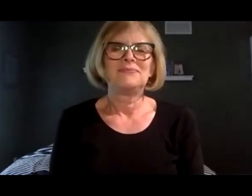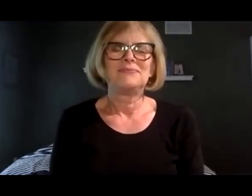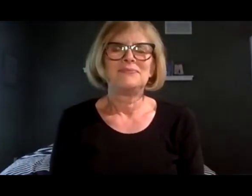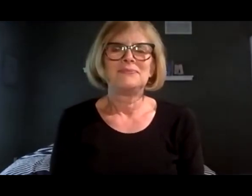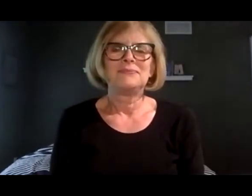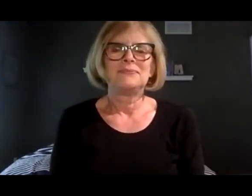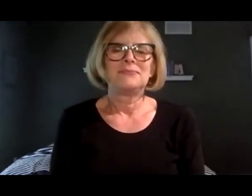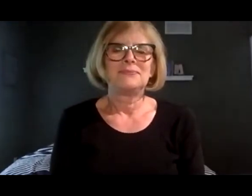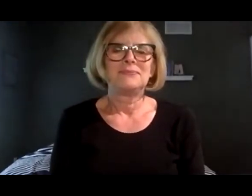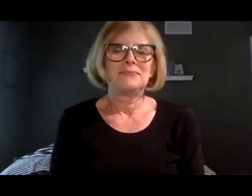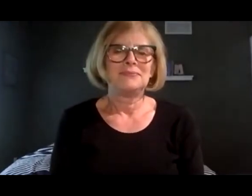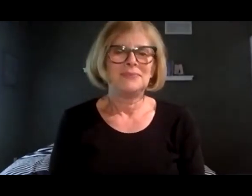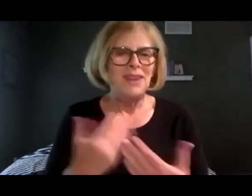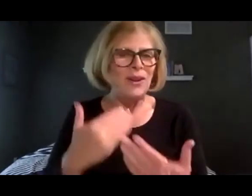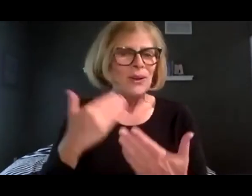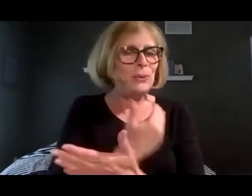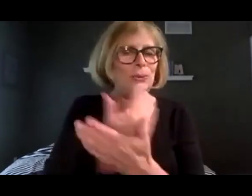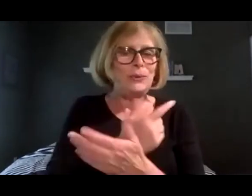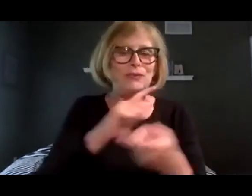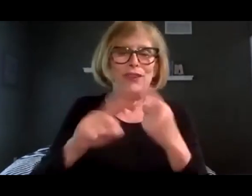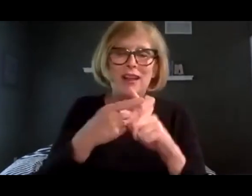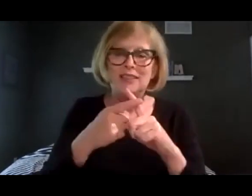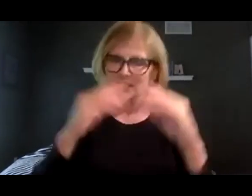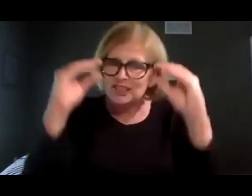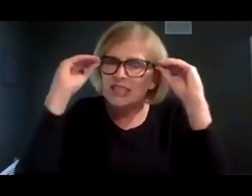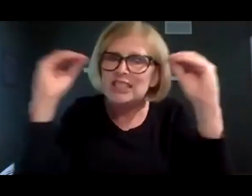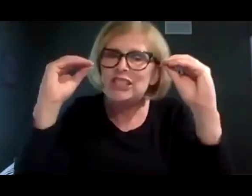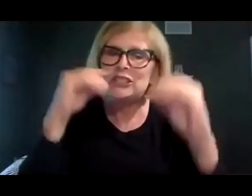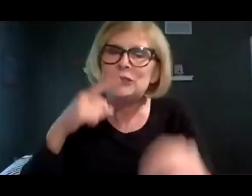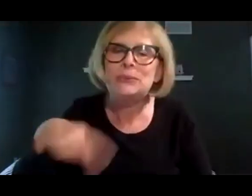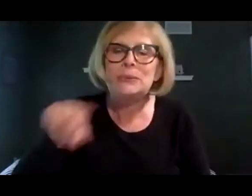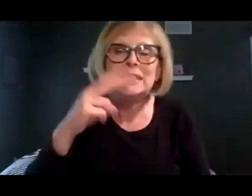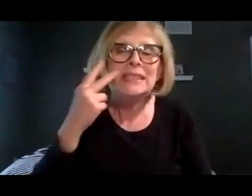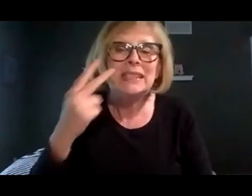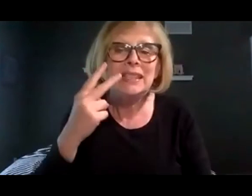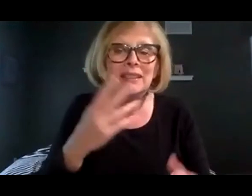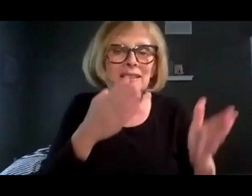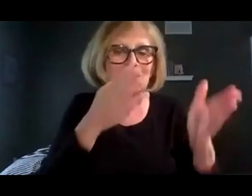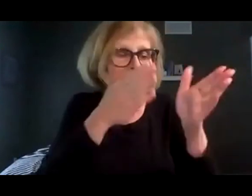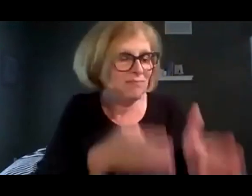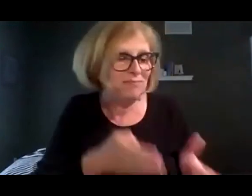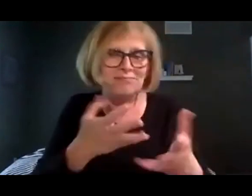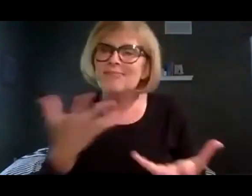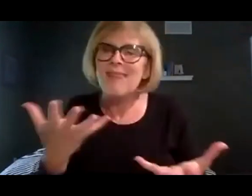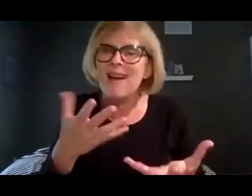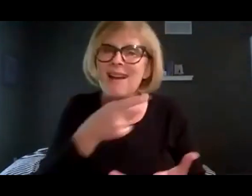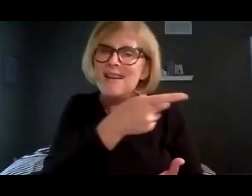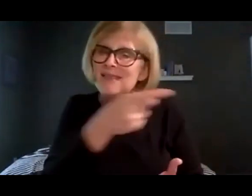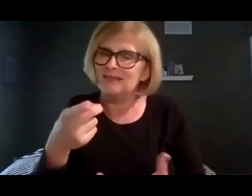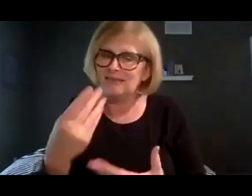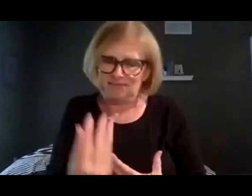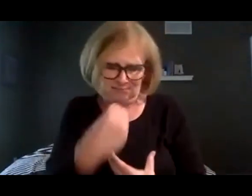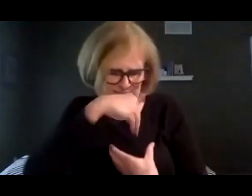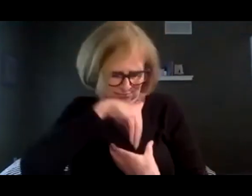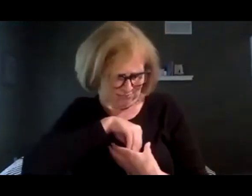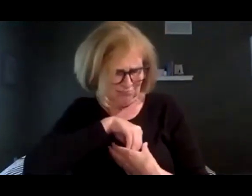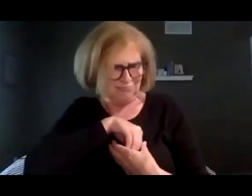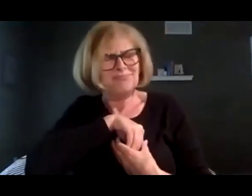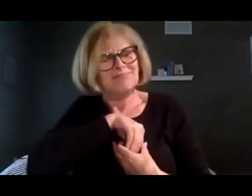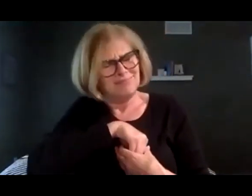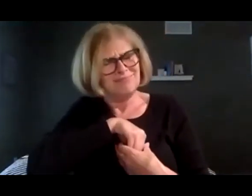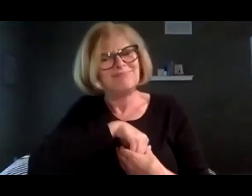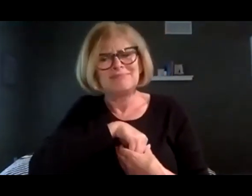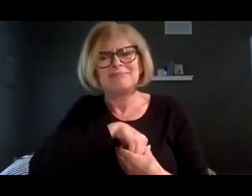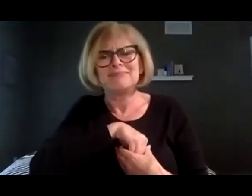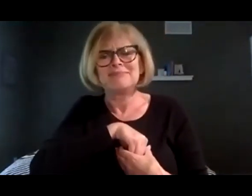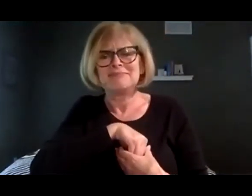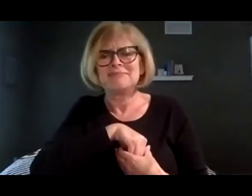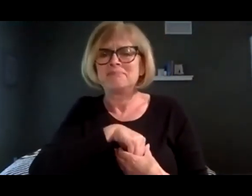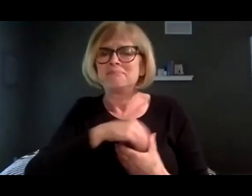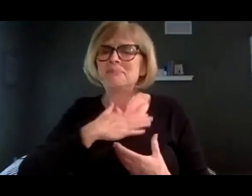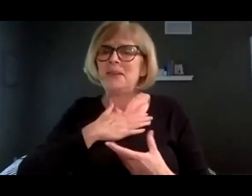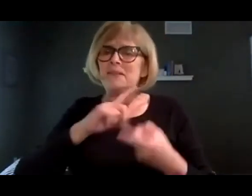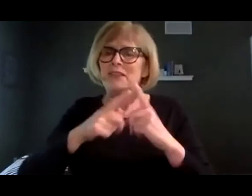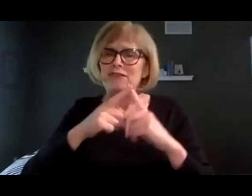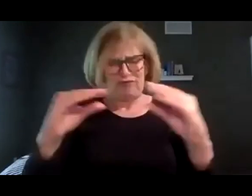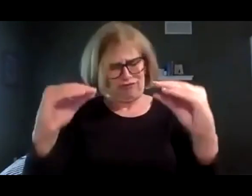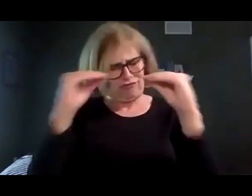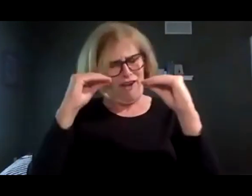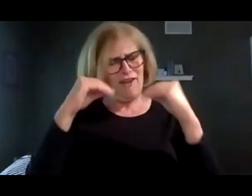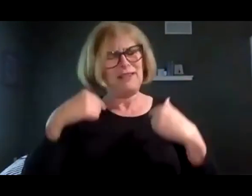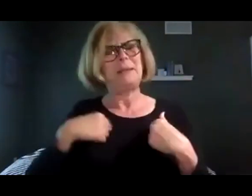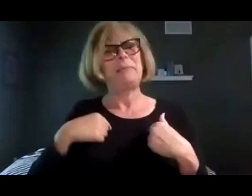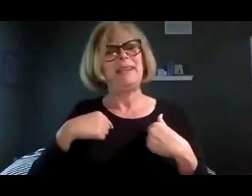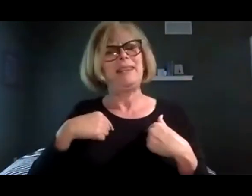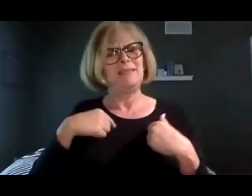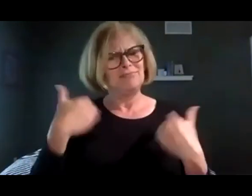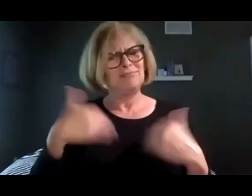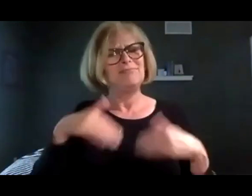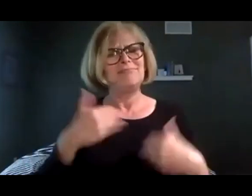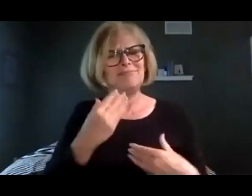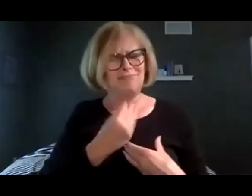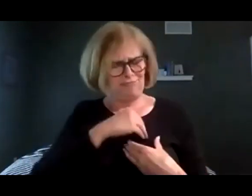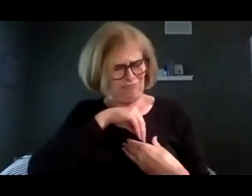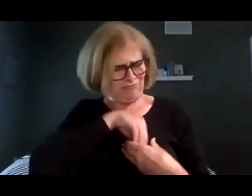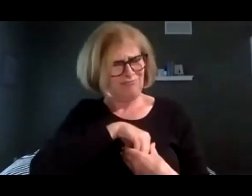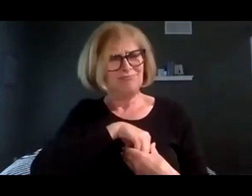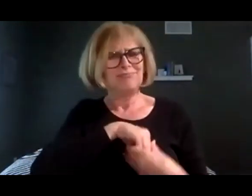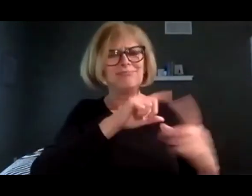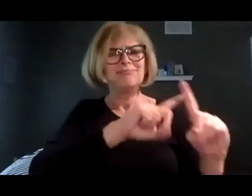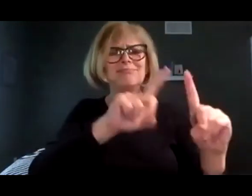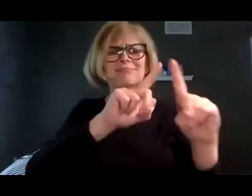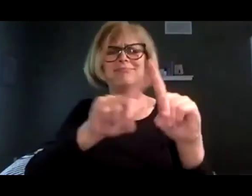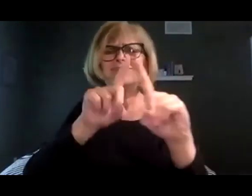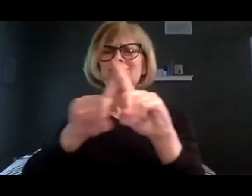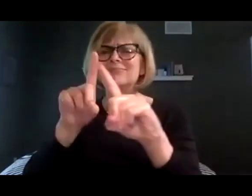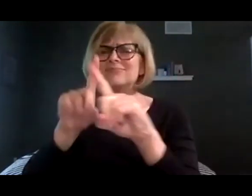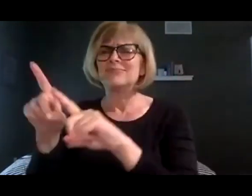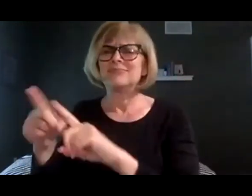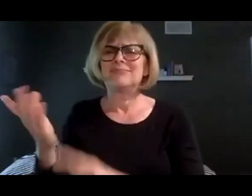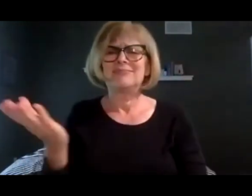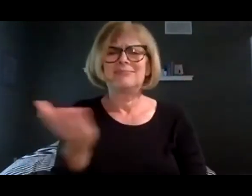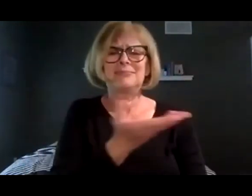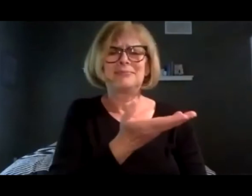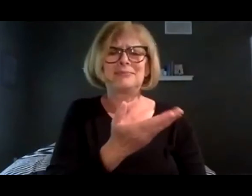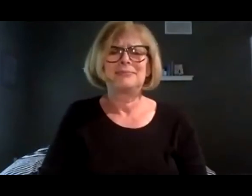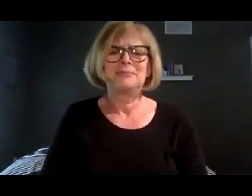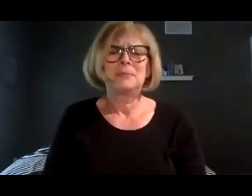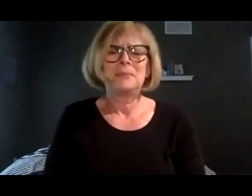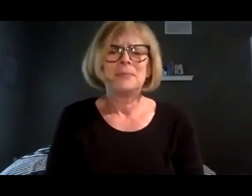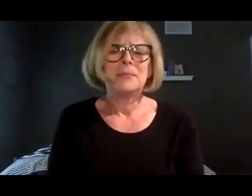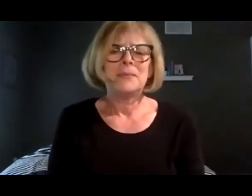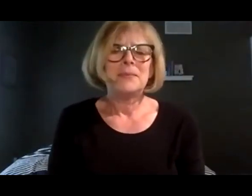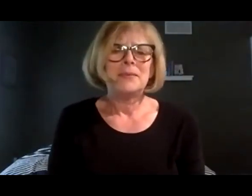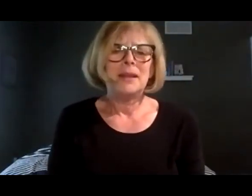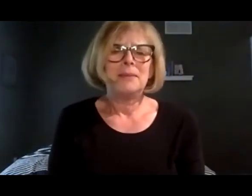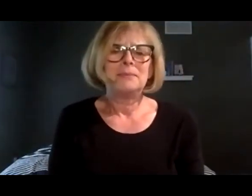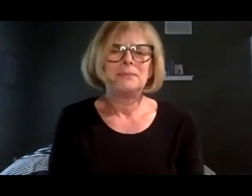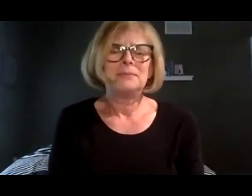This new friend can teach you to see the person on the inside, like my friends taught me.